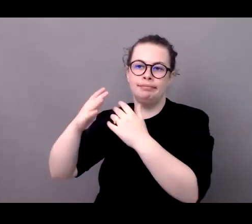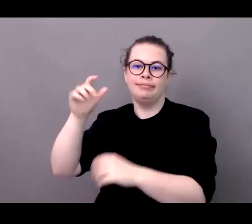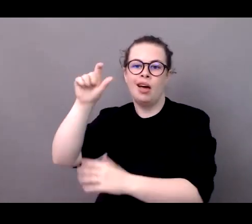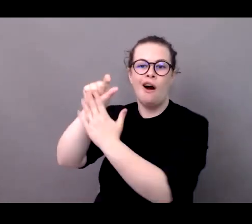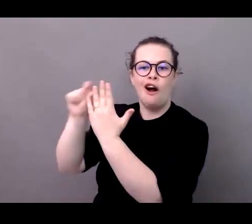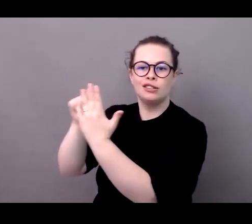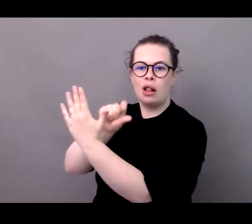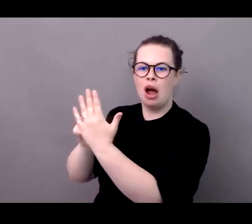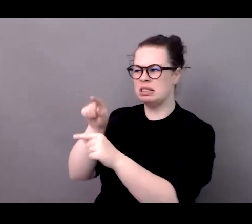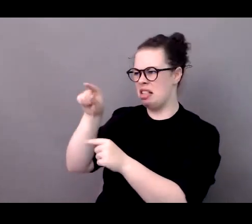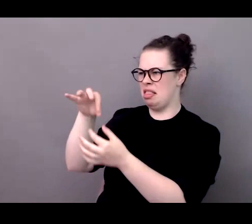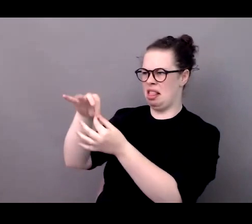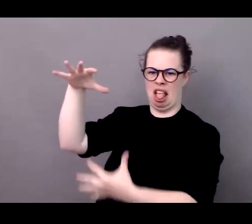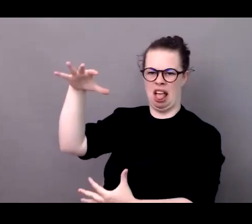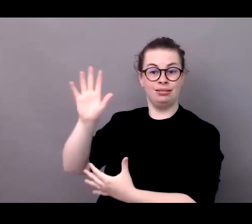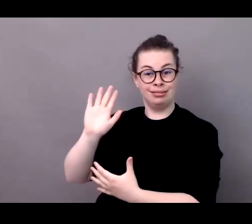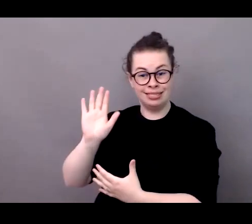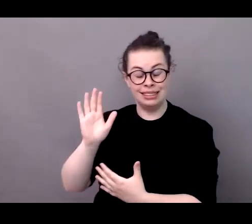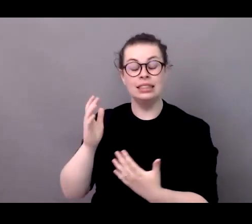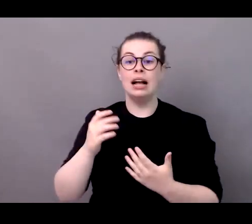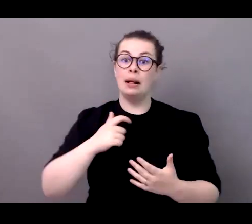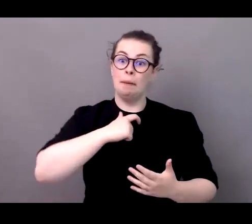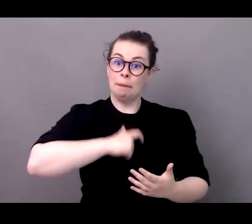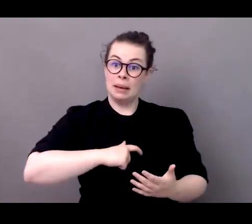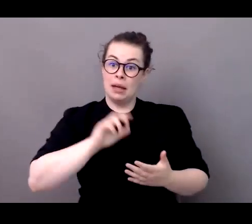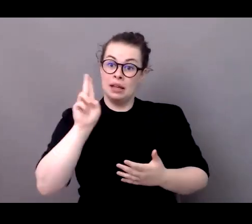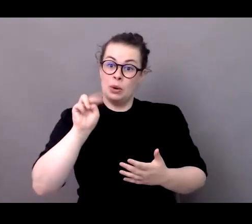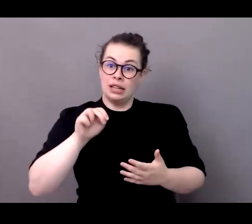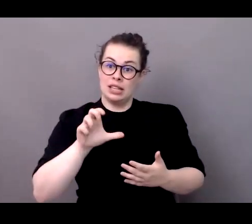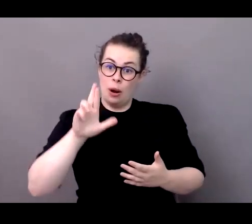and in particular the UN Committee would not see there being a conflict between any of the